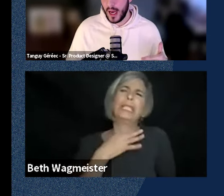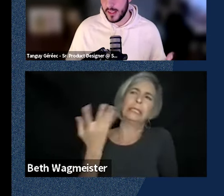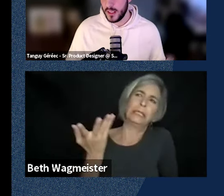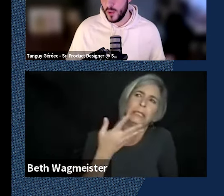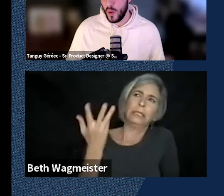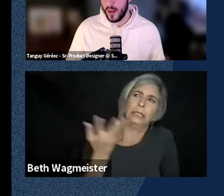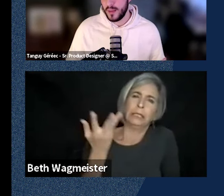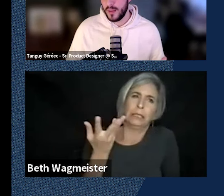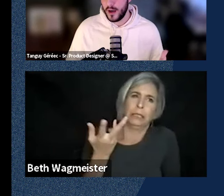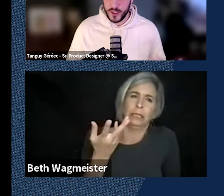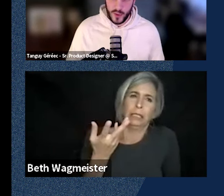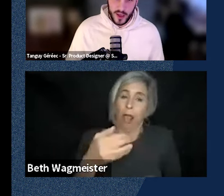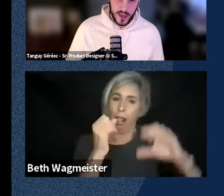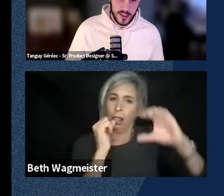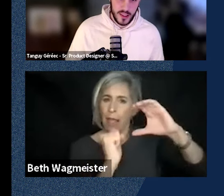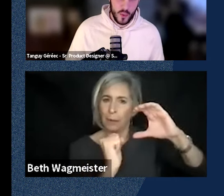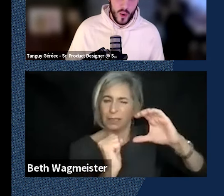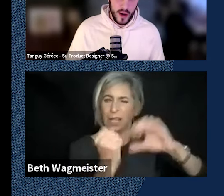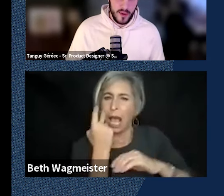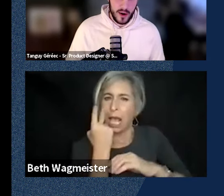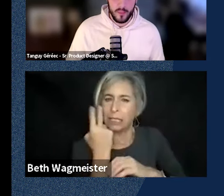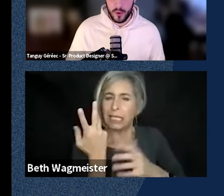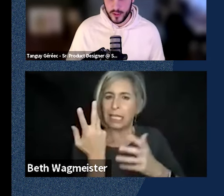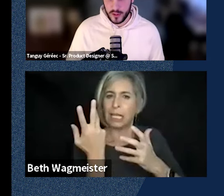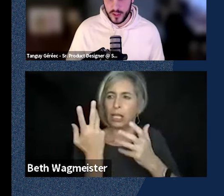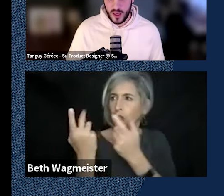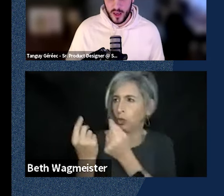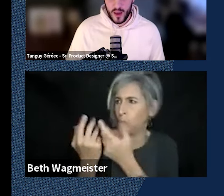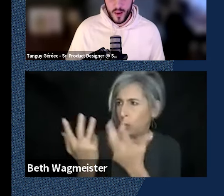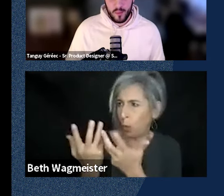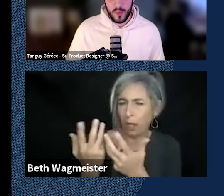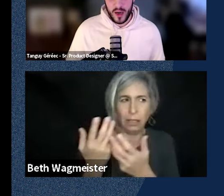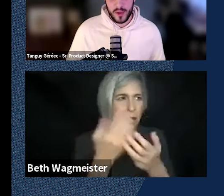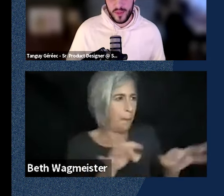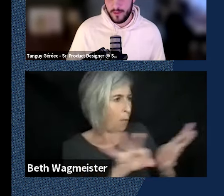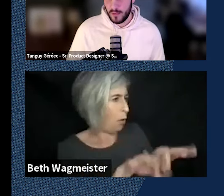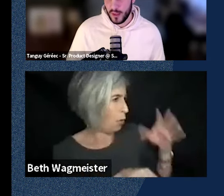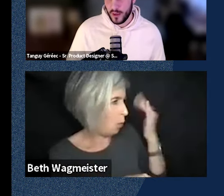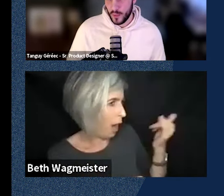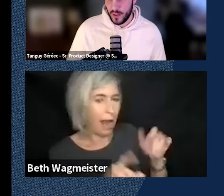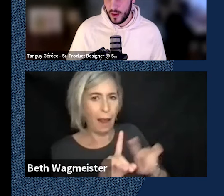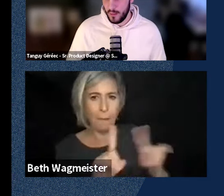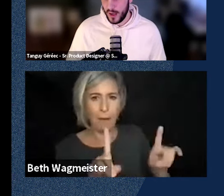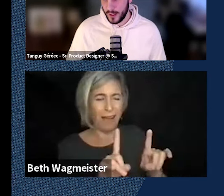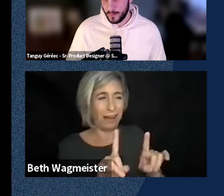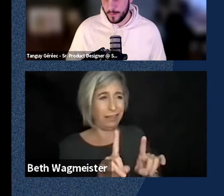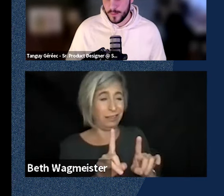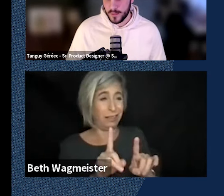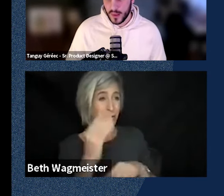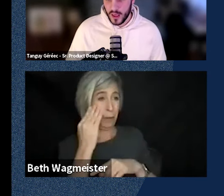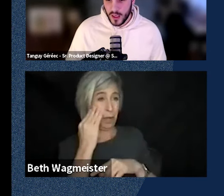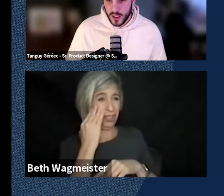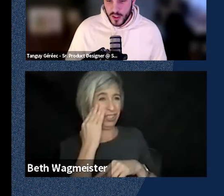I see what they're doing. I see why they are important. But I'm not that familiar with landmark.